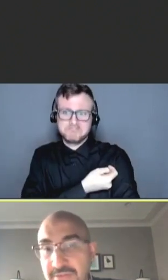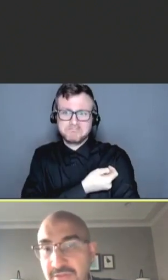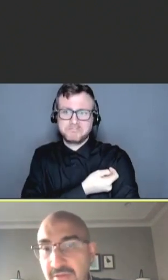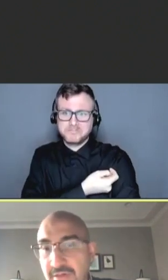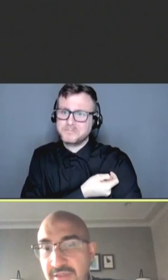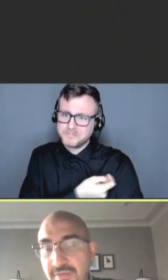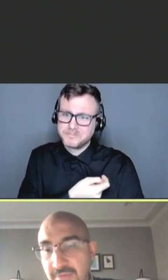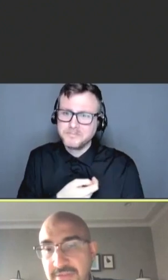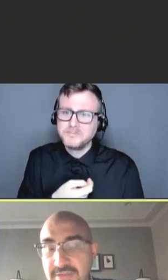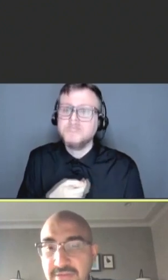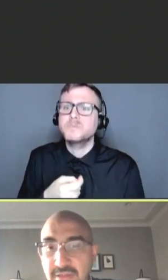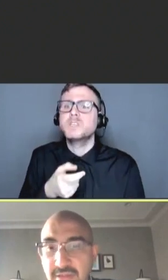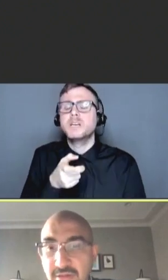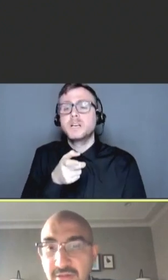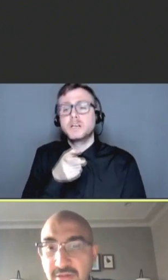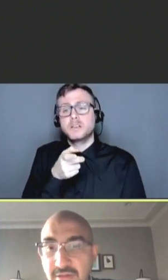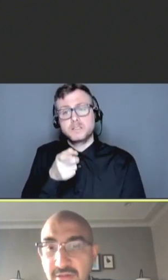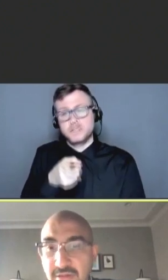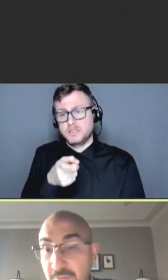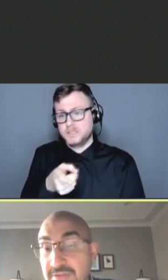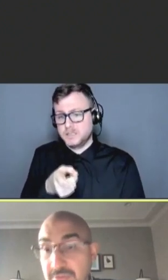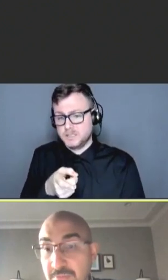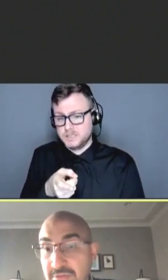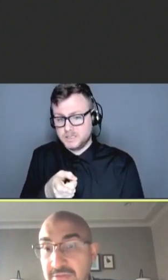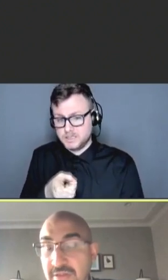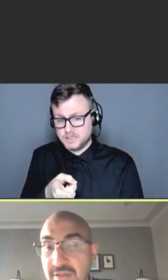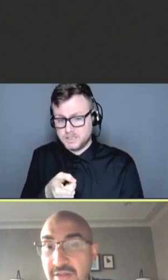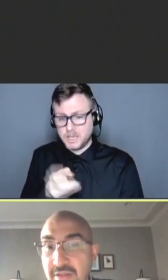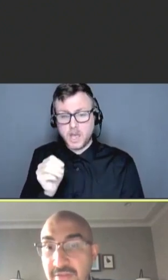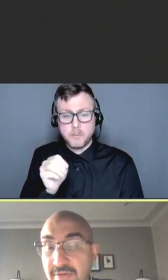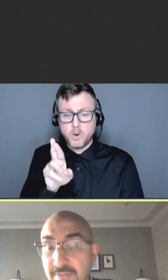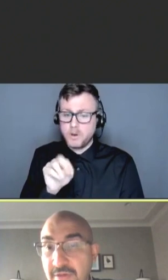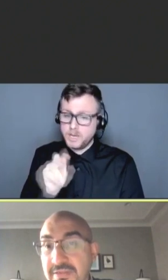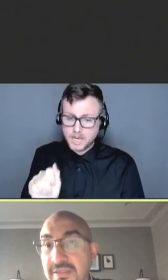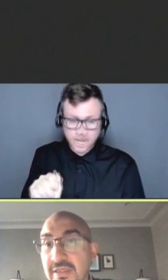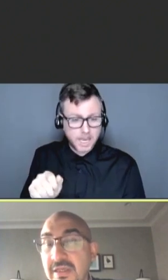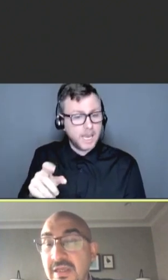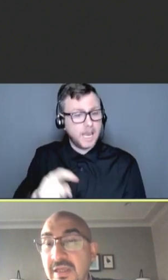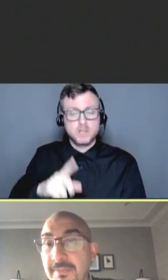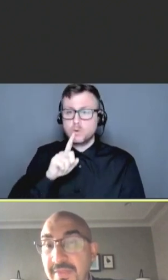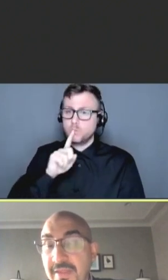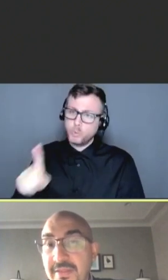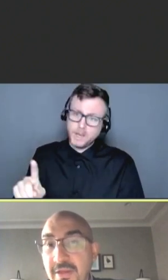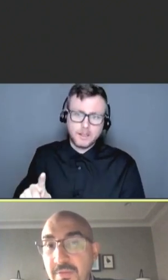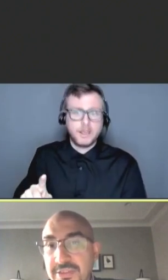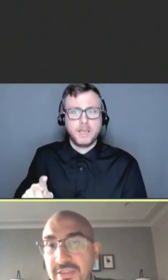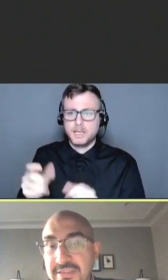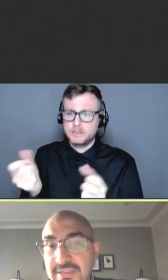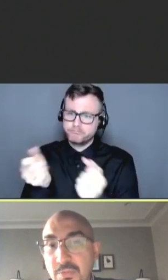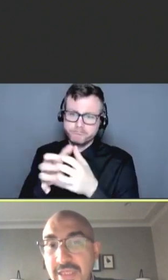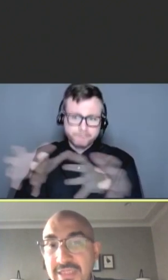based on mRNA, and this is a robust response in their blood. But then the question is, did we